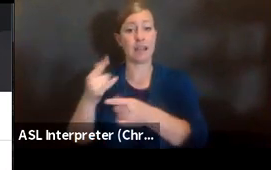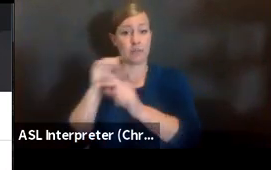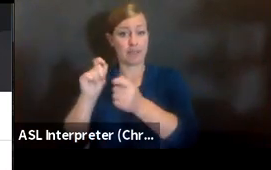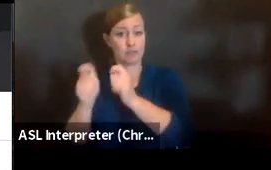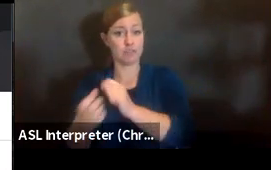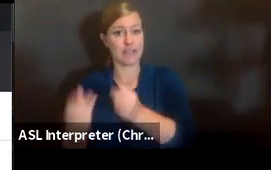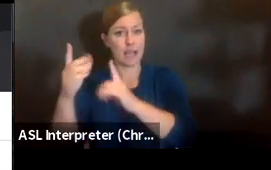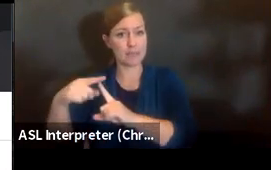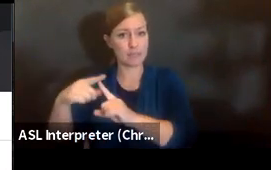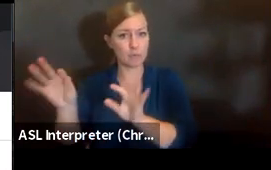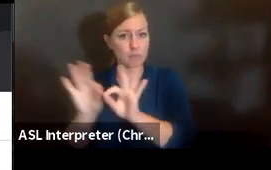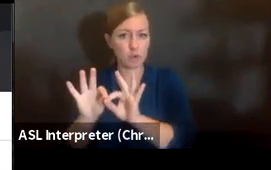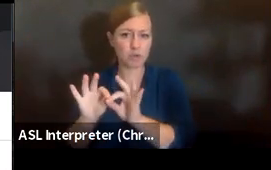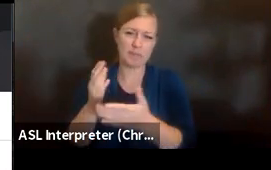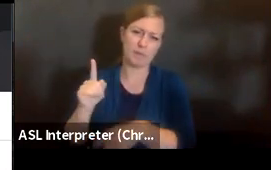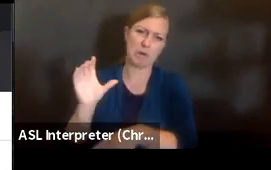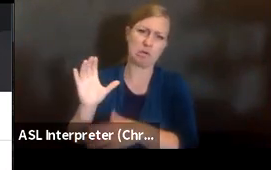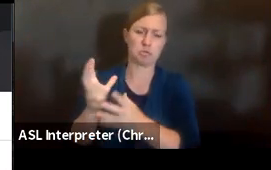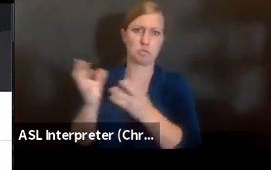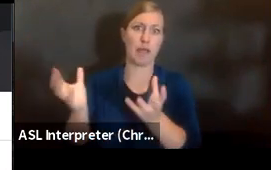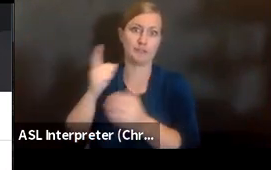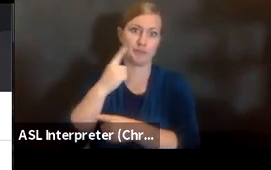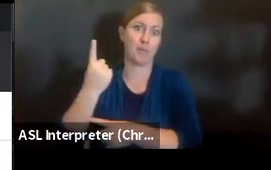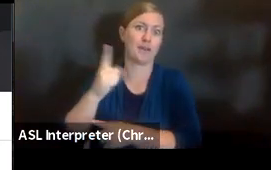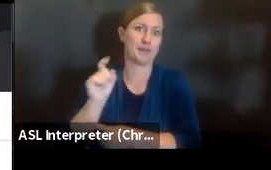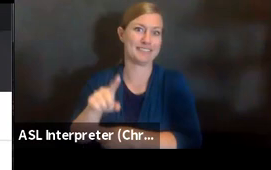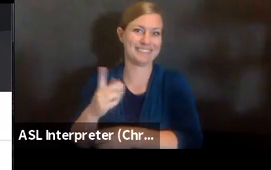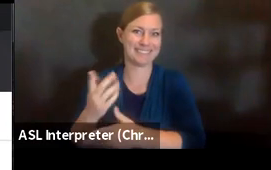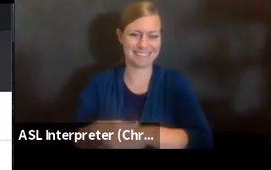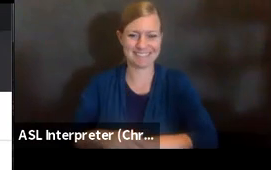Right. Maybe 100 is a bit much for one question. I could choose a due date.